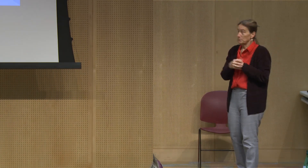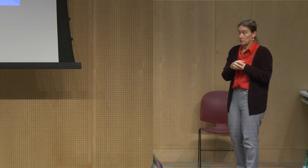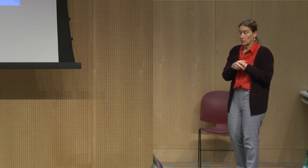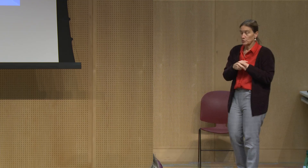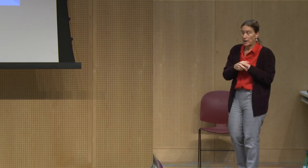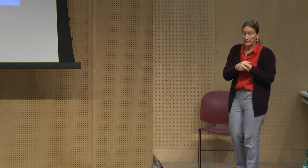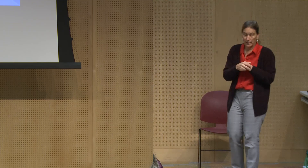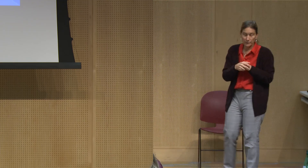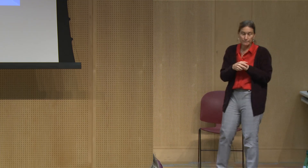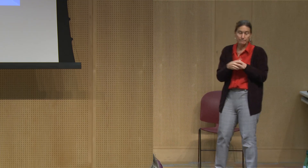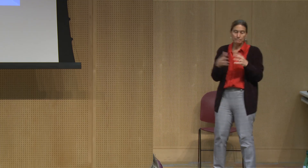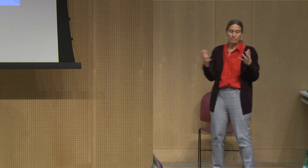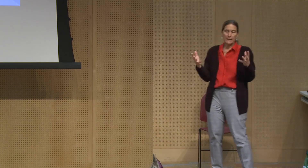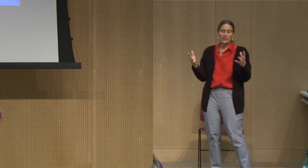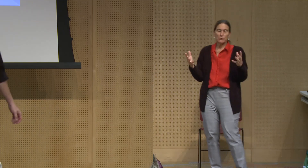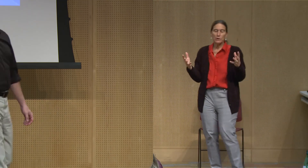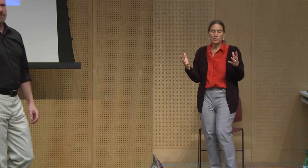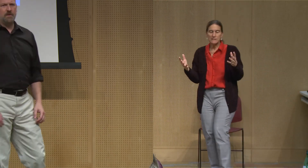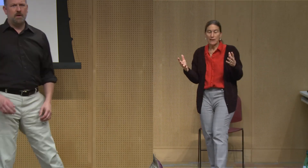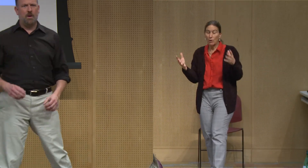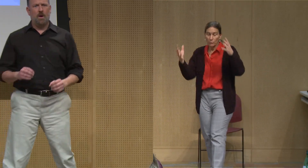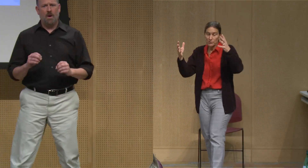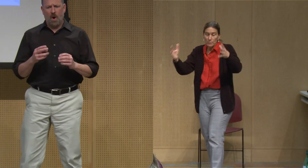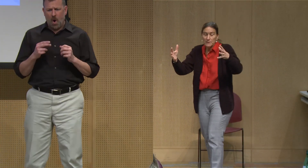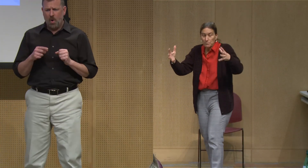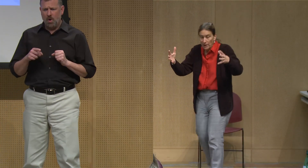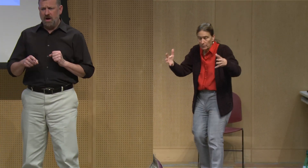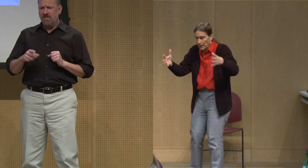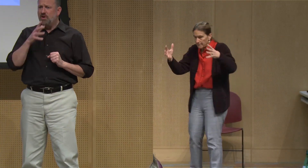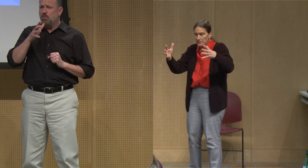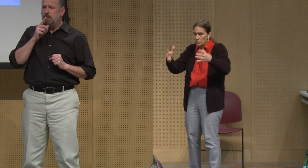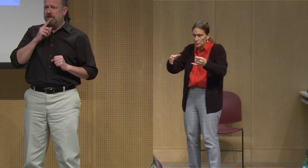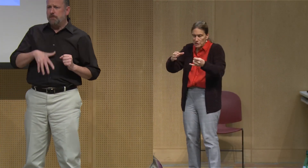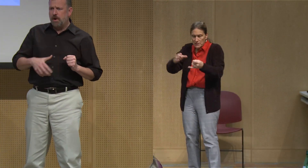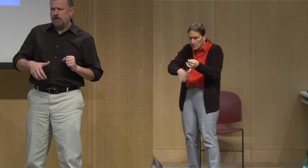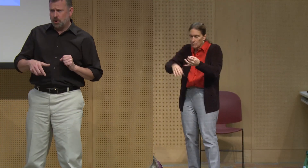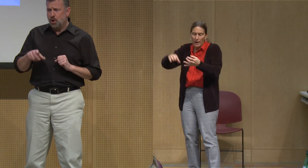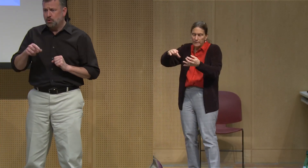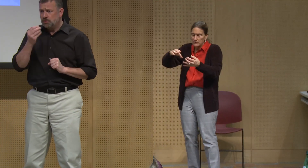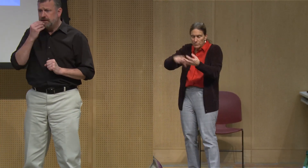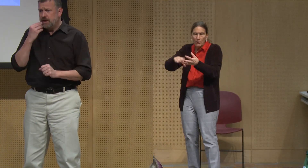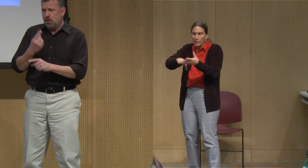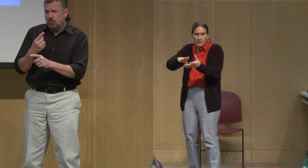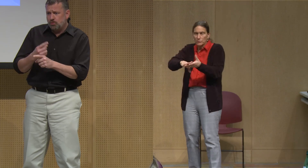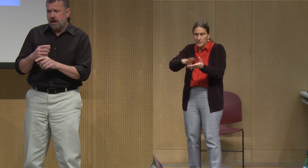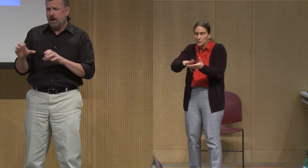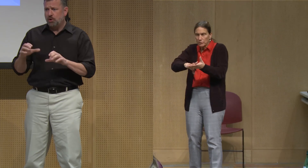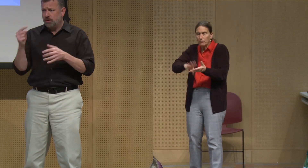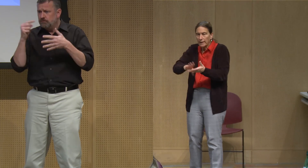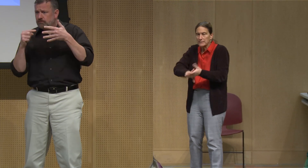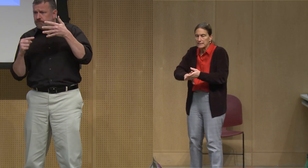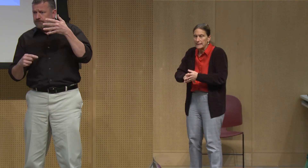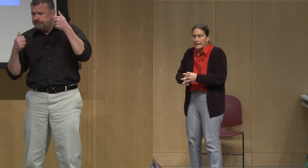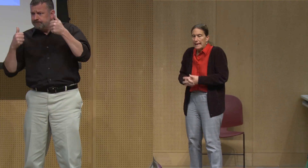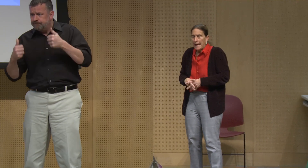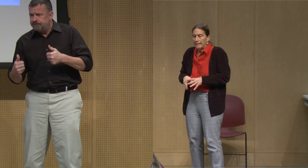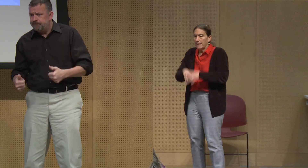IN MATERNAL AND CHILD HEALTH IS WE USED TO SAY, "OH, THIS WOMAN IS PREGNANT. "WE GOT TO MAKE CERTAIN SHE'S EATING RIGHT AND DOING ALL THESE GOOD THINGS DURING PREGNANCY,"